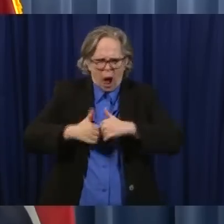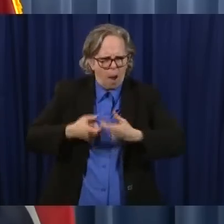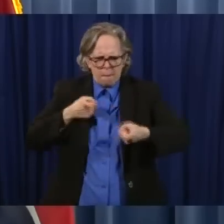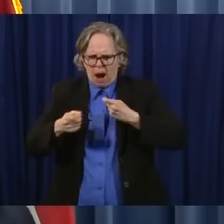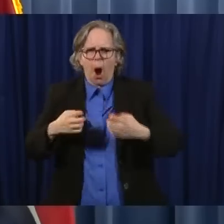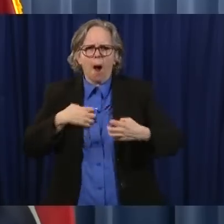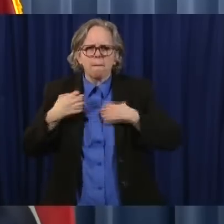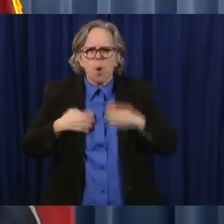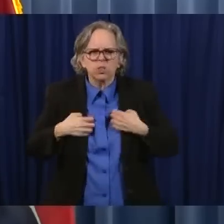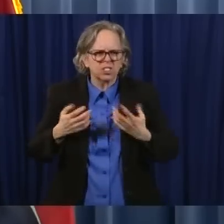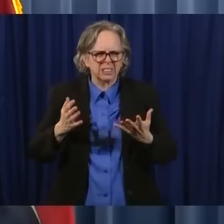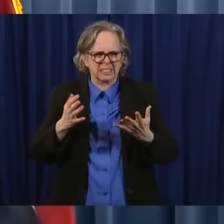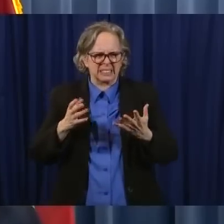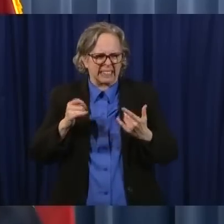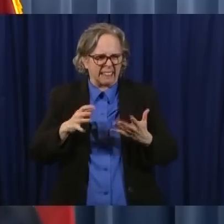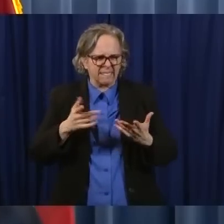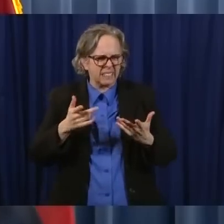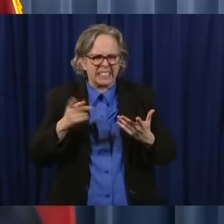ARE, HELPING MAYBE DO SOME